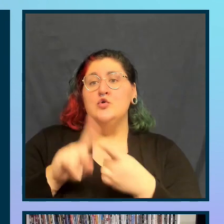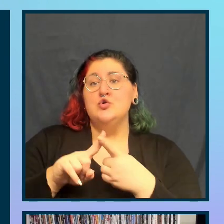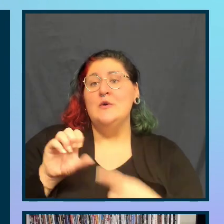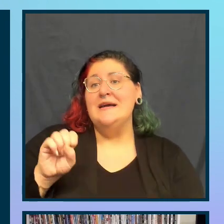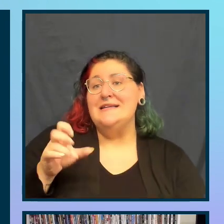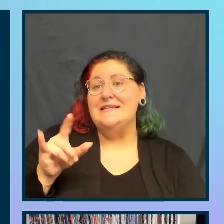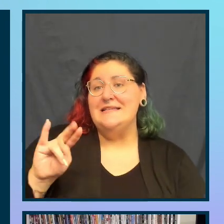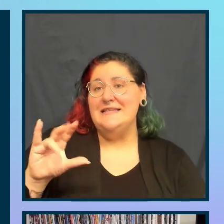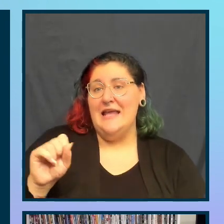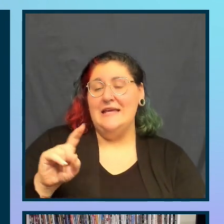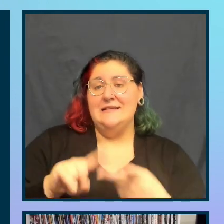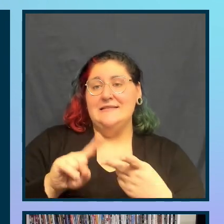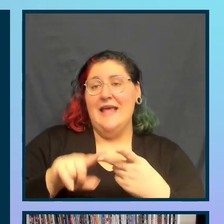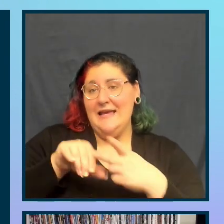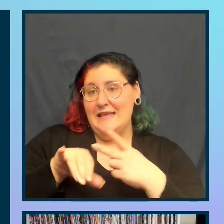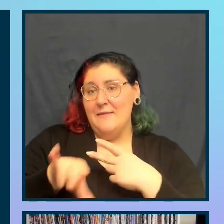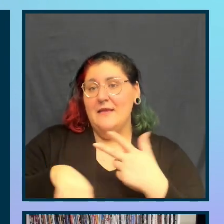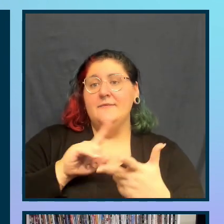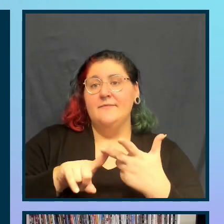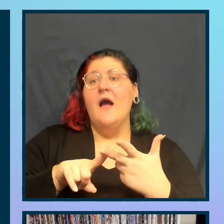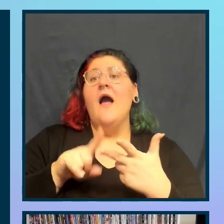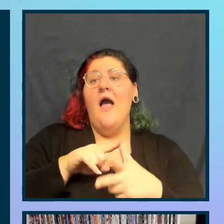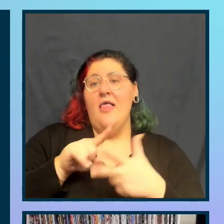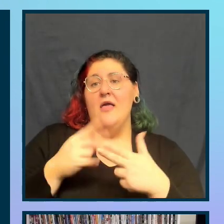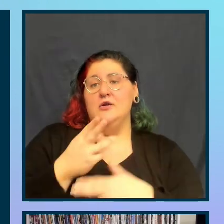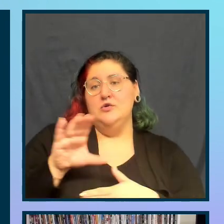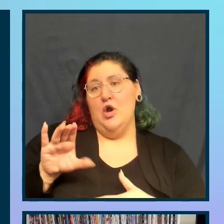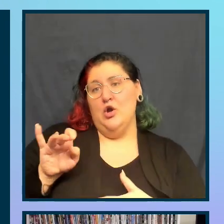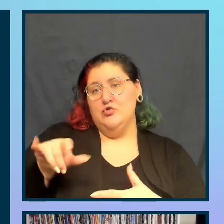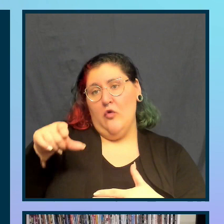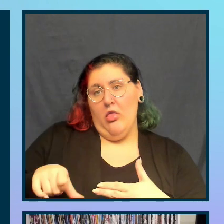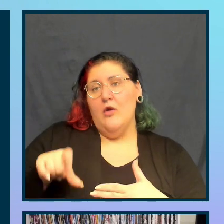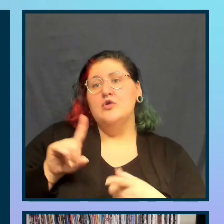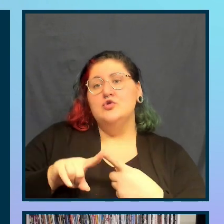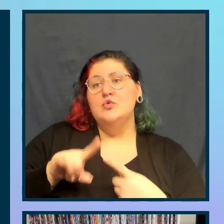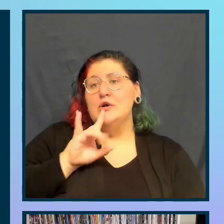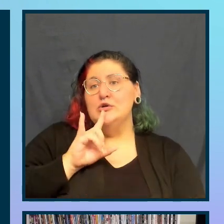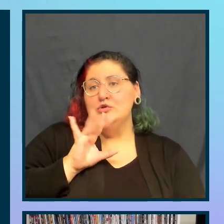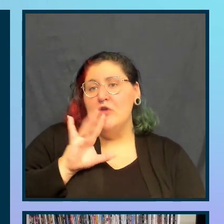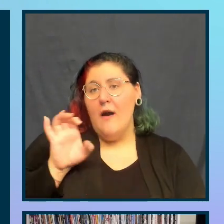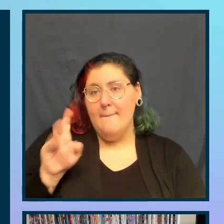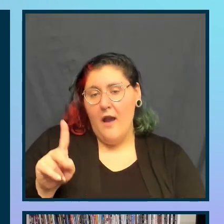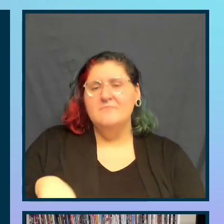And there's a few ways you can use TalkBack in the emulator. One, you can pinch Zoom and swipe in the Android Emulator